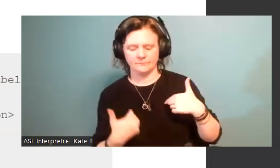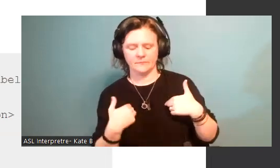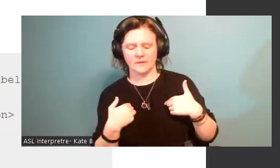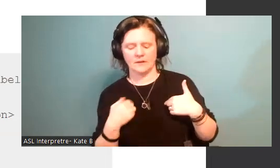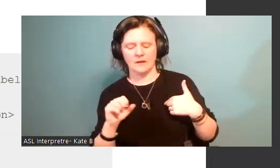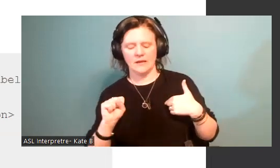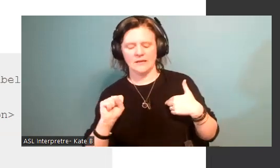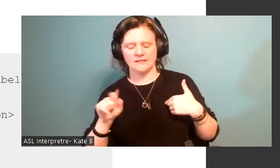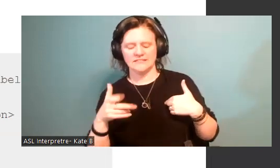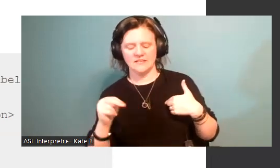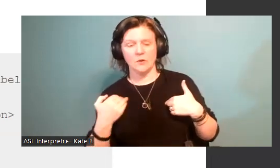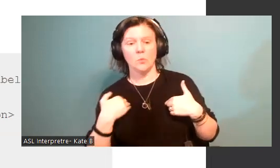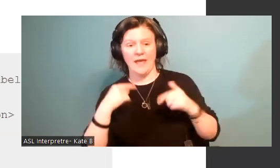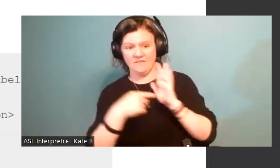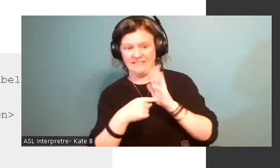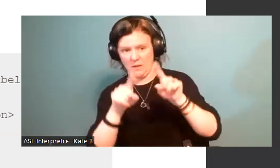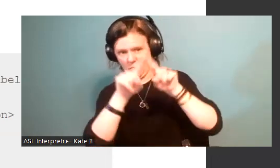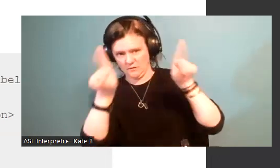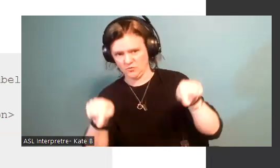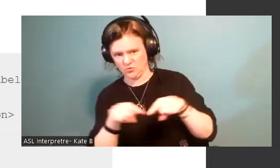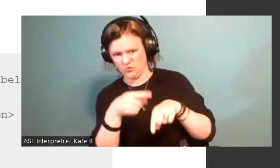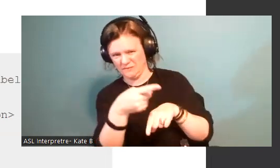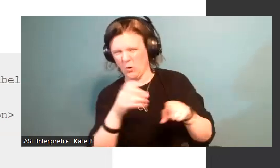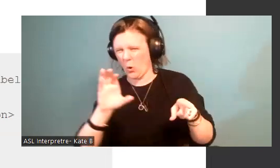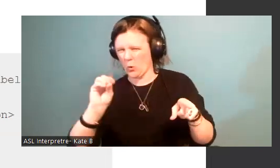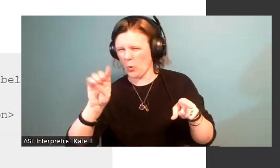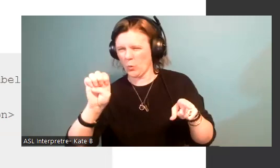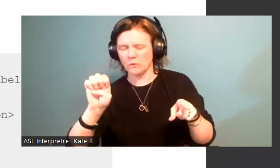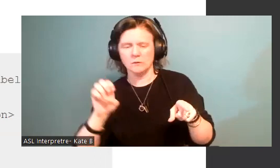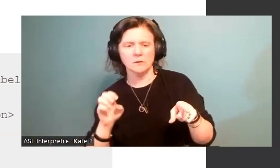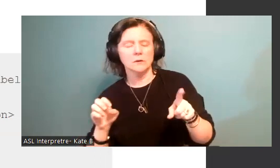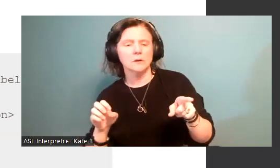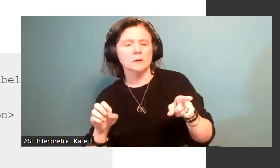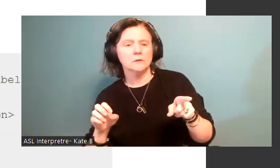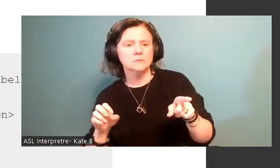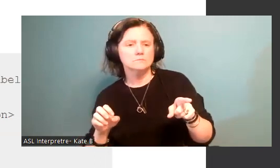improperly done. And on to accessible names. >> Stephen Polacek: